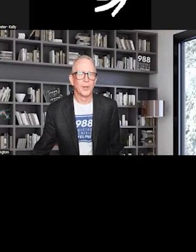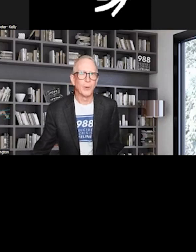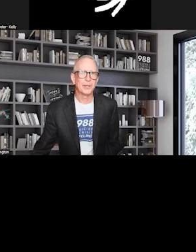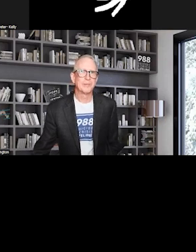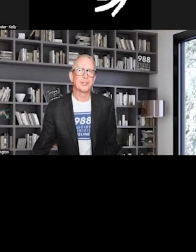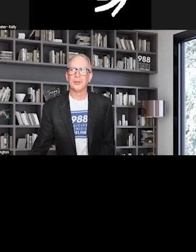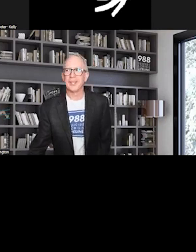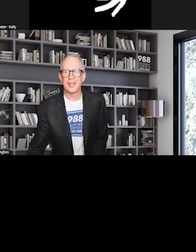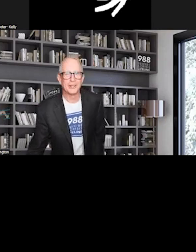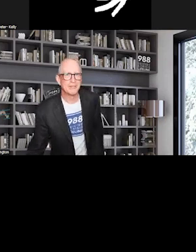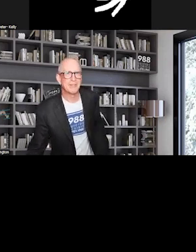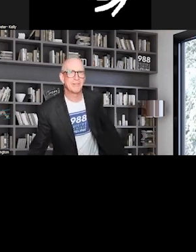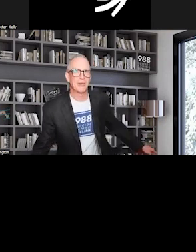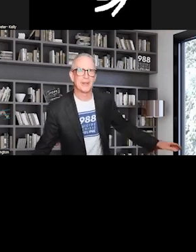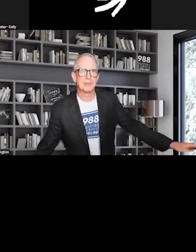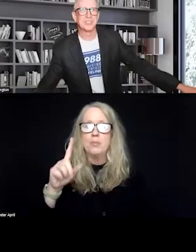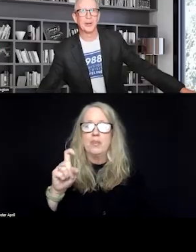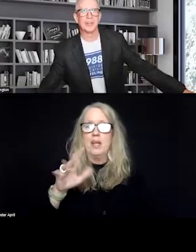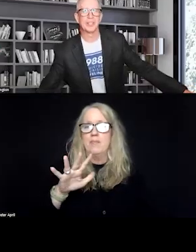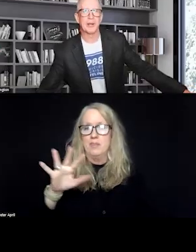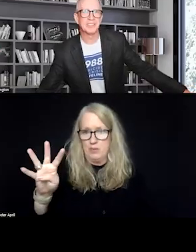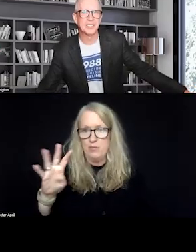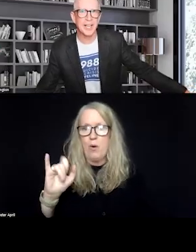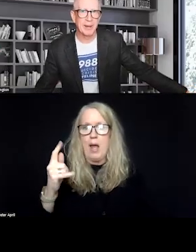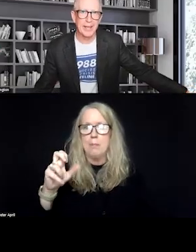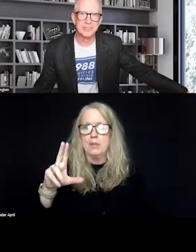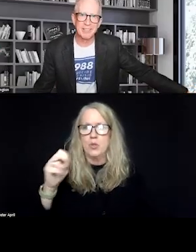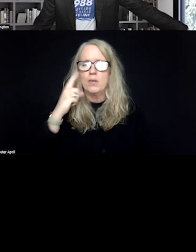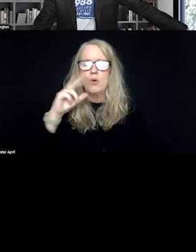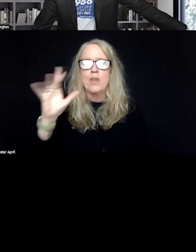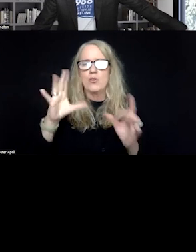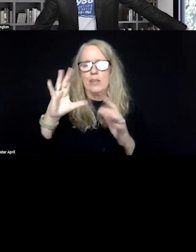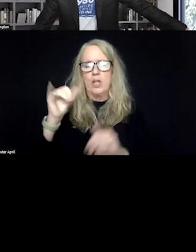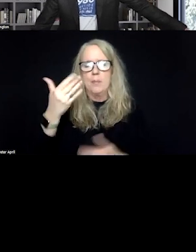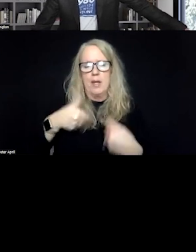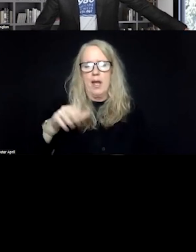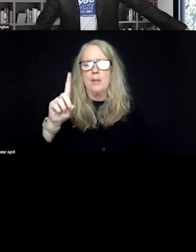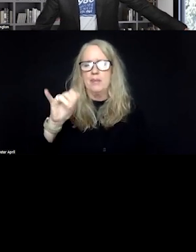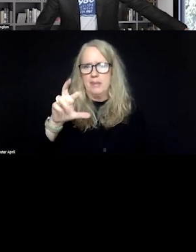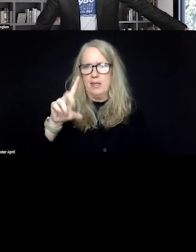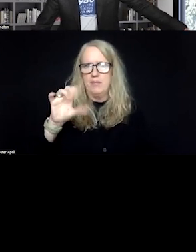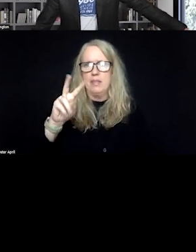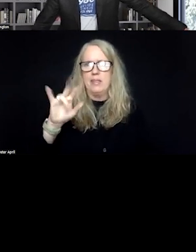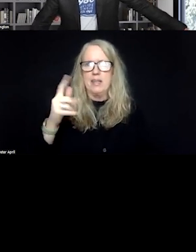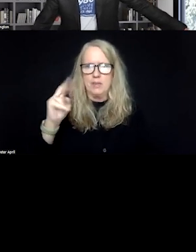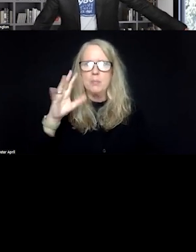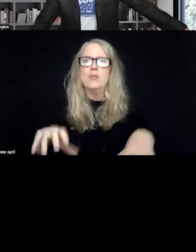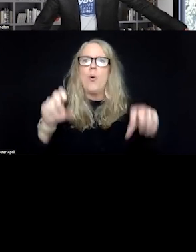WELCOME TO THE 154TH EPISODE OF THE CRISIS JAM. I AM DAVID COVINGTON AND I AM YOUR HOST TODAY. I AM WITH RI